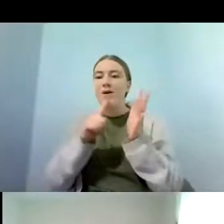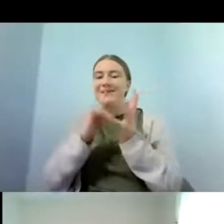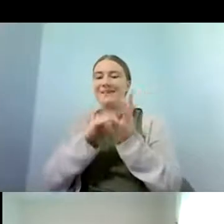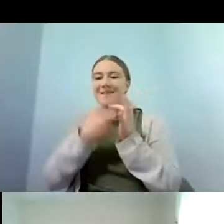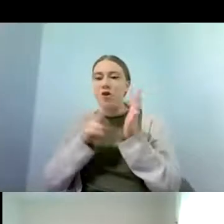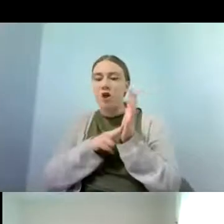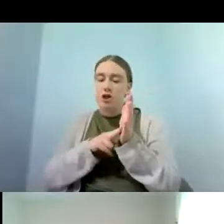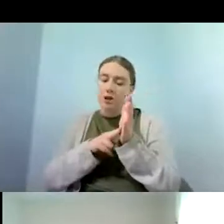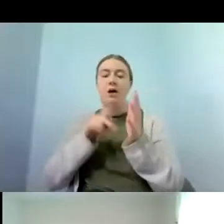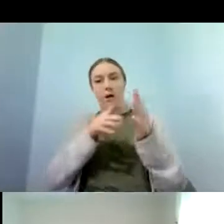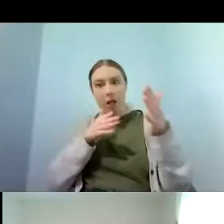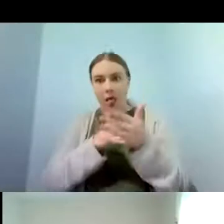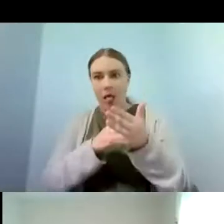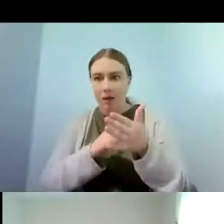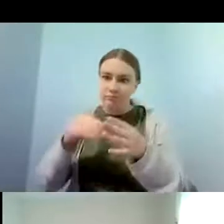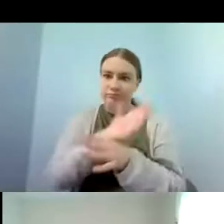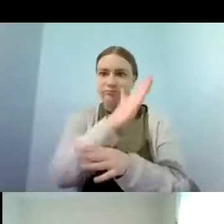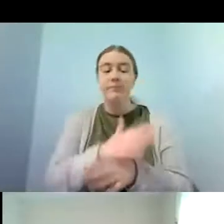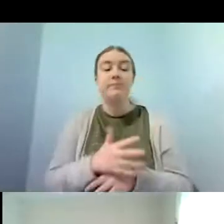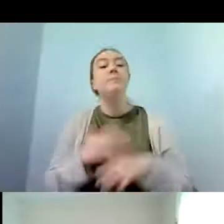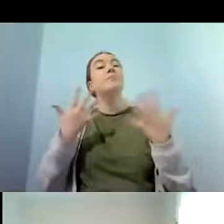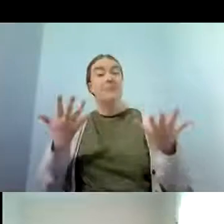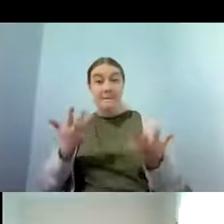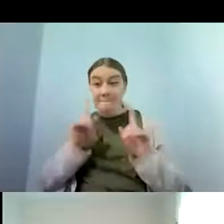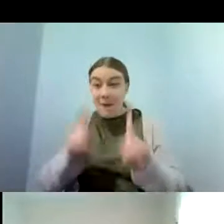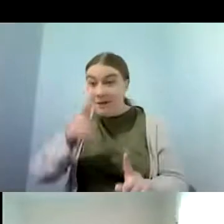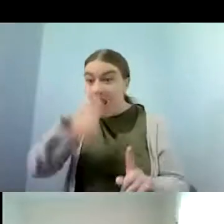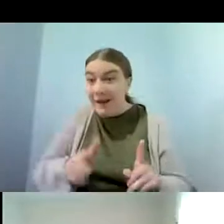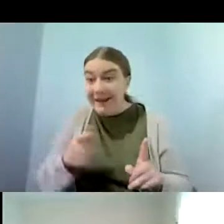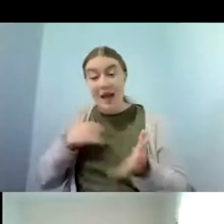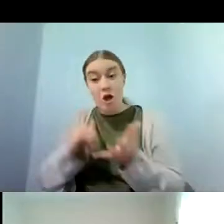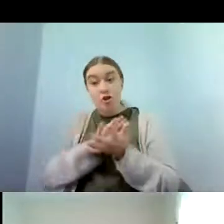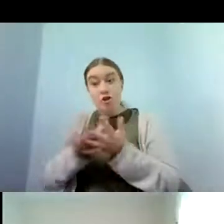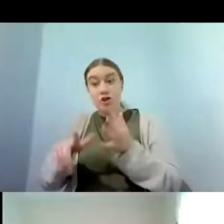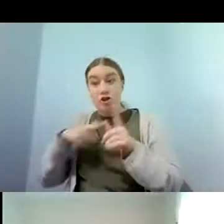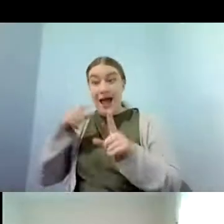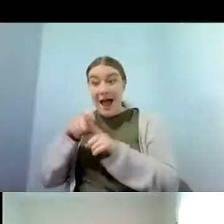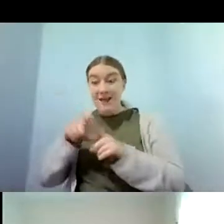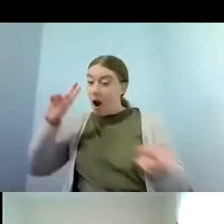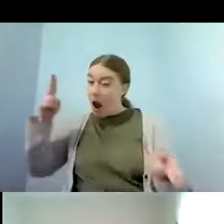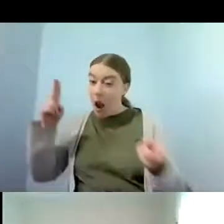so we are lucky that shad numbers have managed and should have managed to survive on the severn and